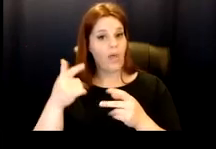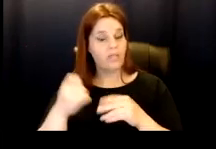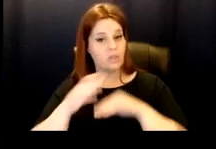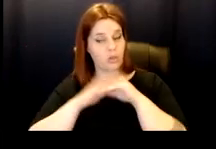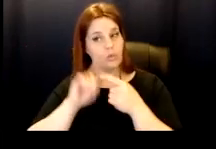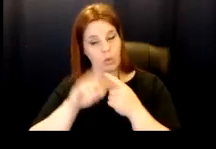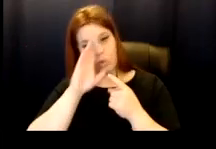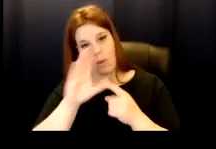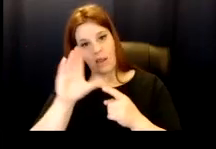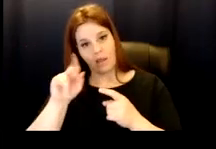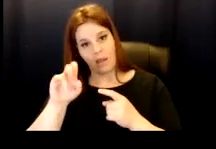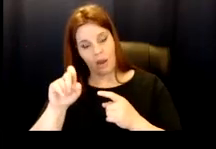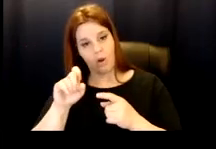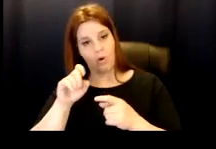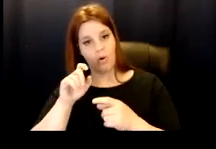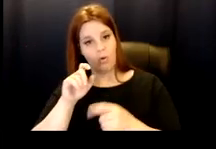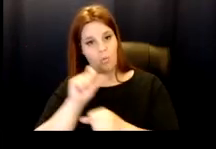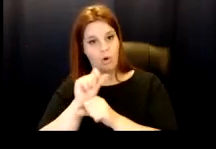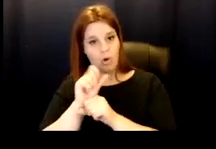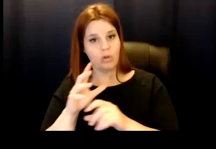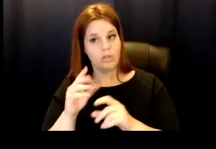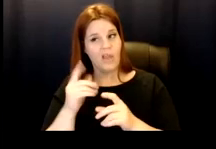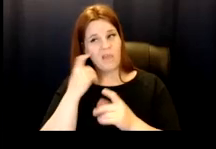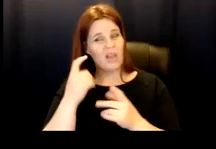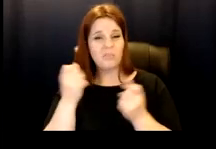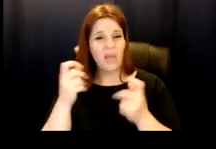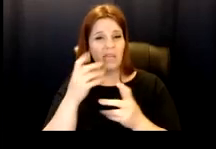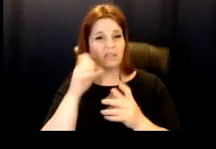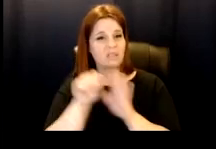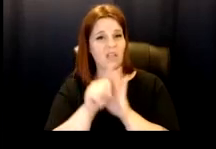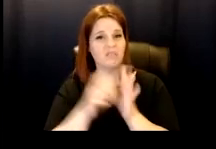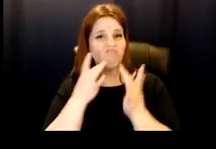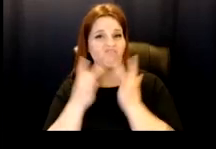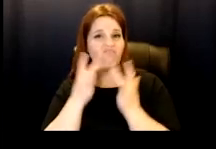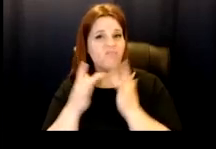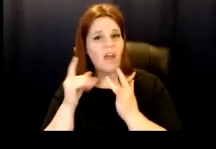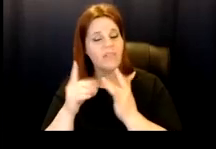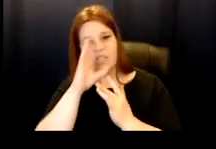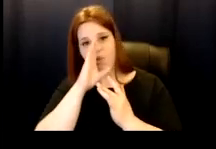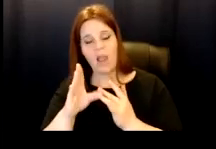side shortages that are now plaguing many states. And in some cases, keeping people